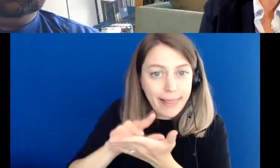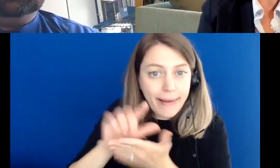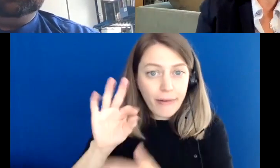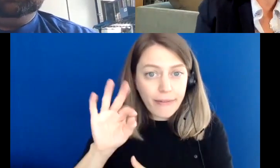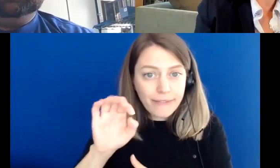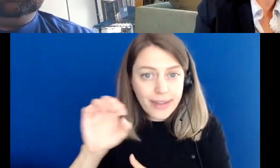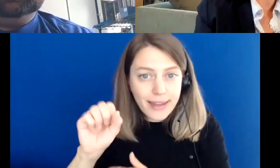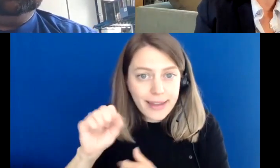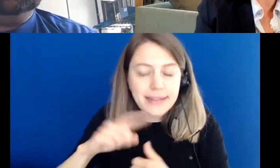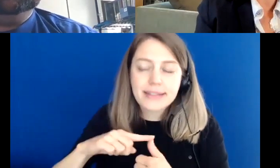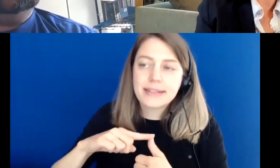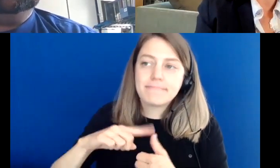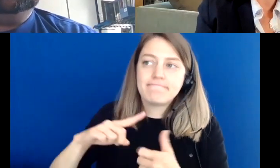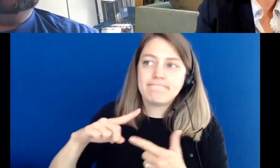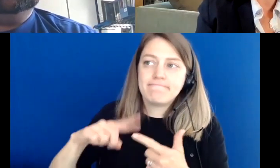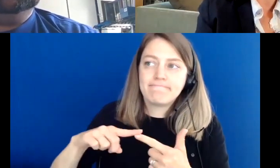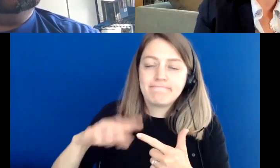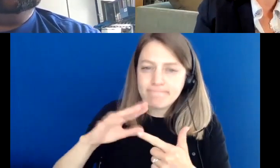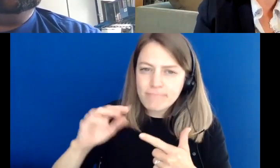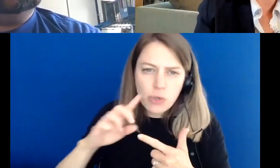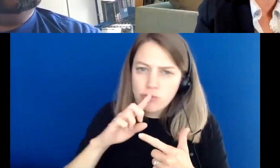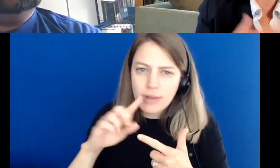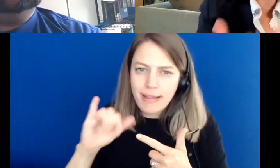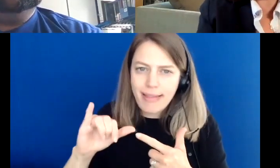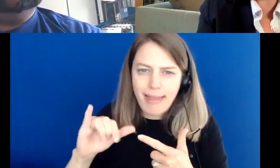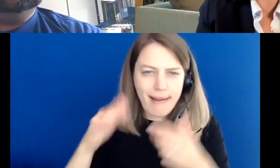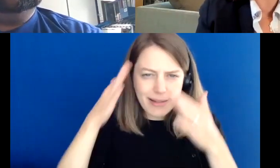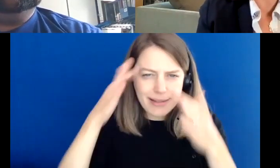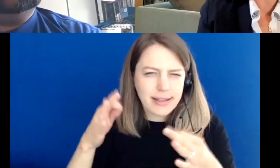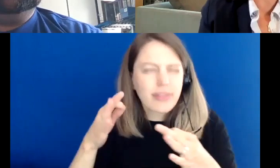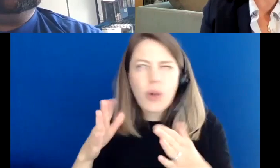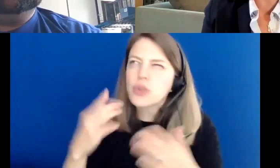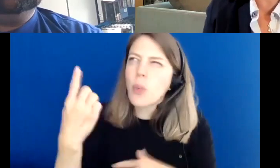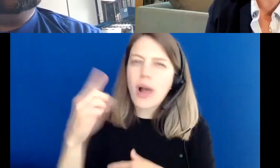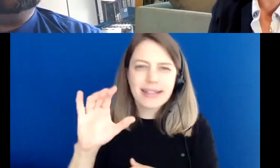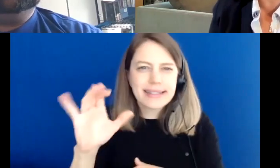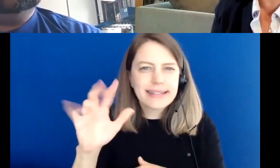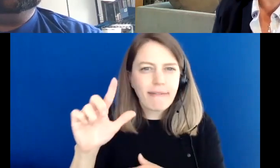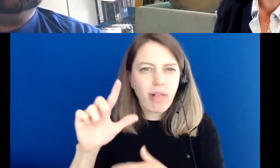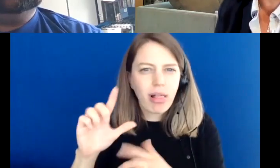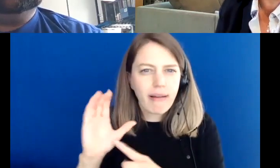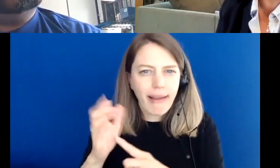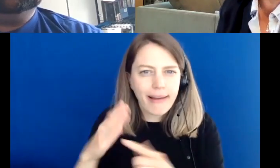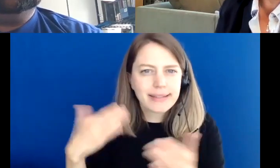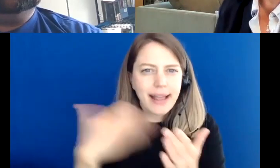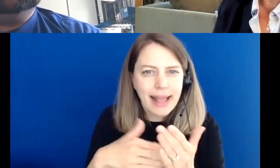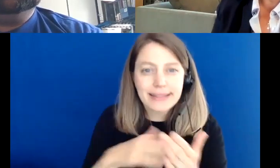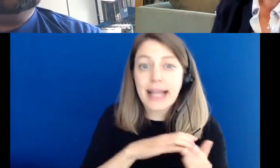Essentially, there was a civil case that was brought against the commissioner Mary Kay Leonard.